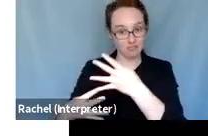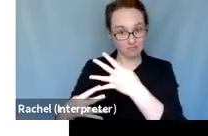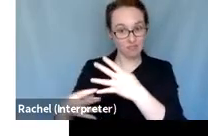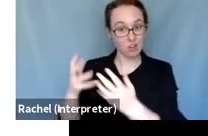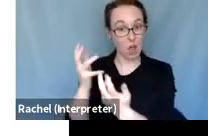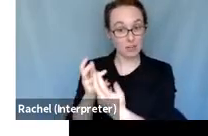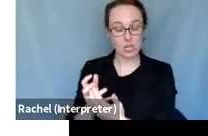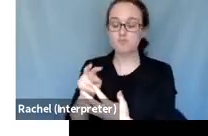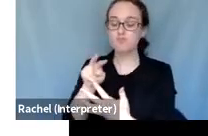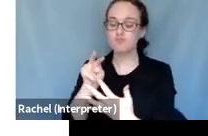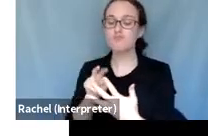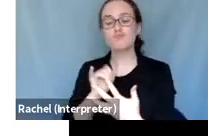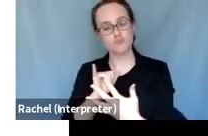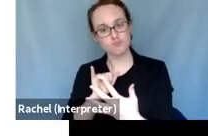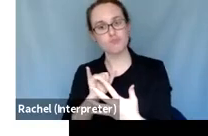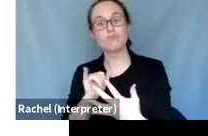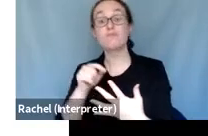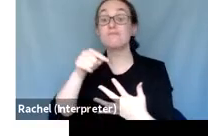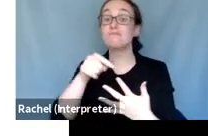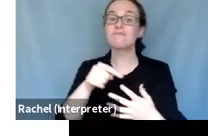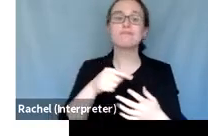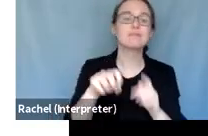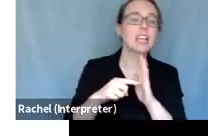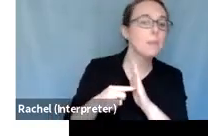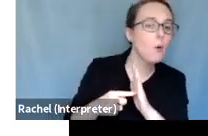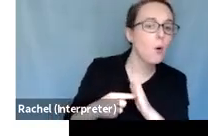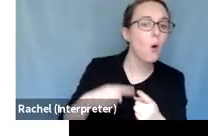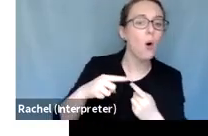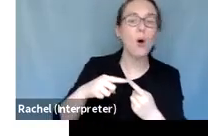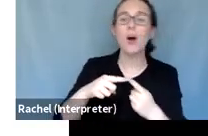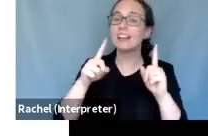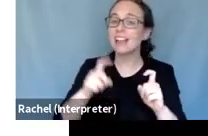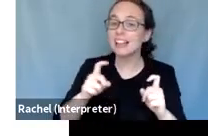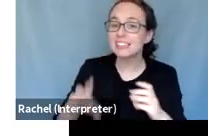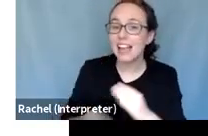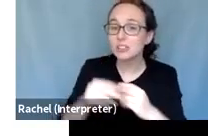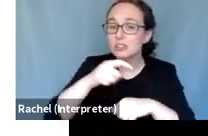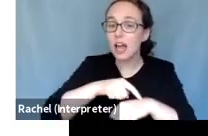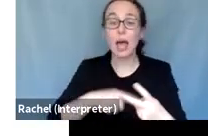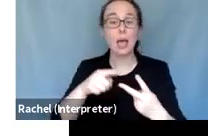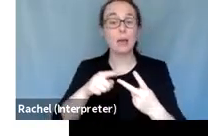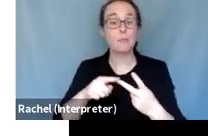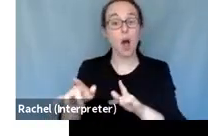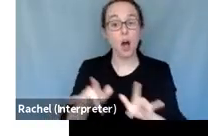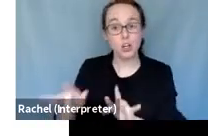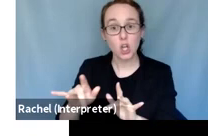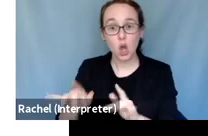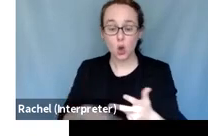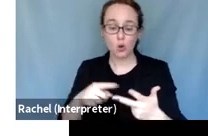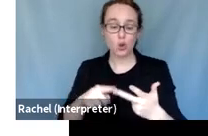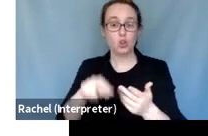Sage Talbot: So for example, this one has testing, e-text, audio recorder, note taking, and note taking technology.